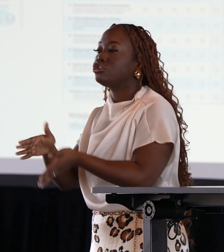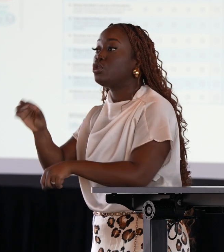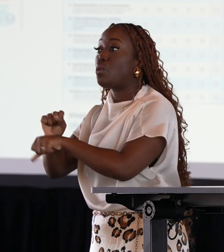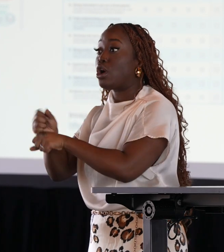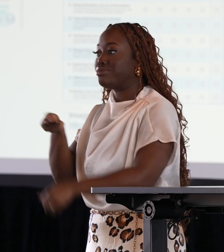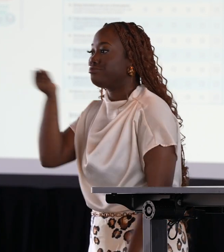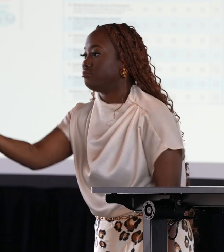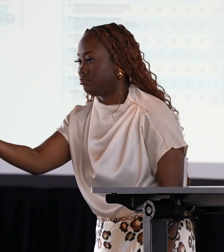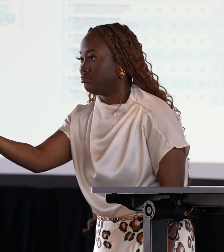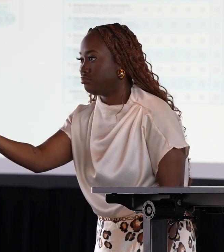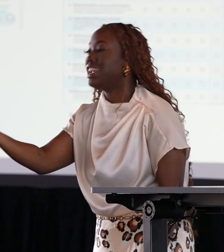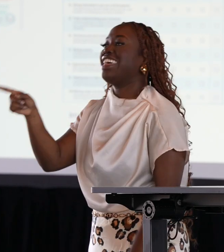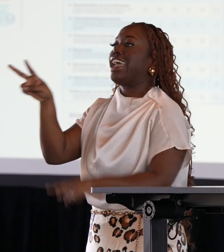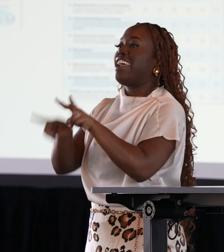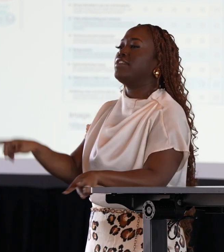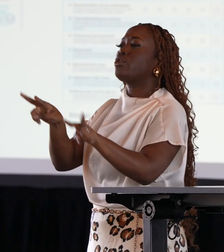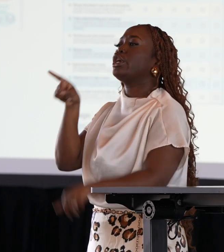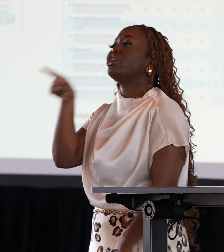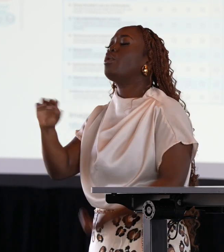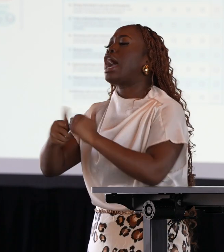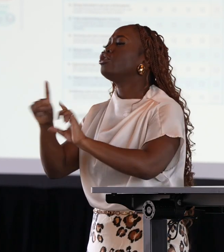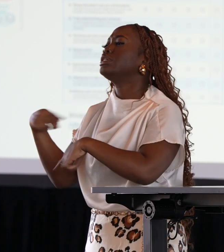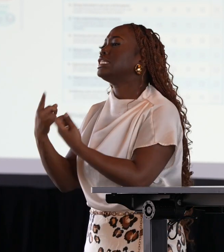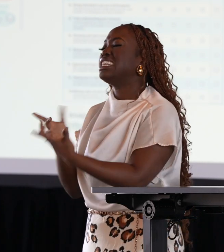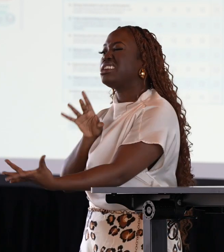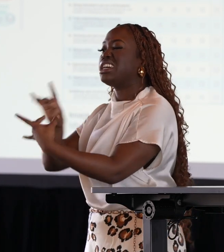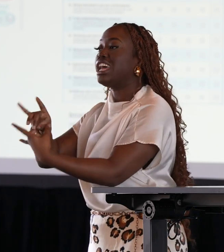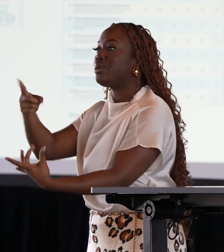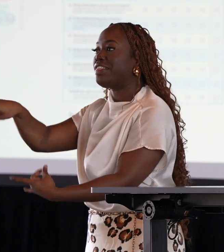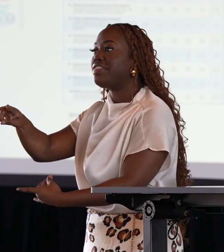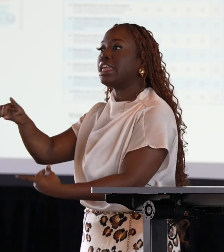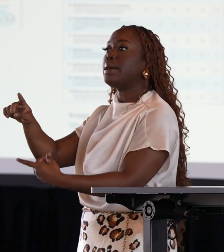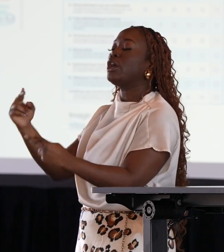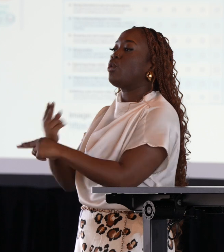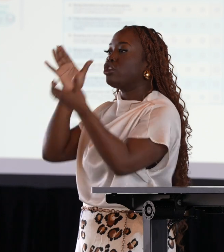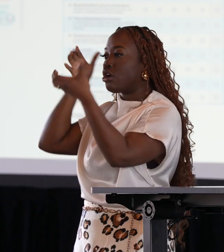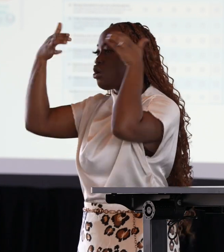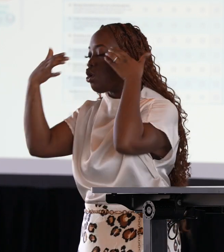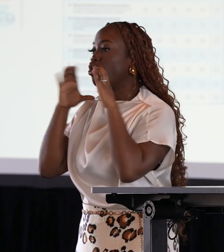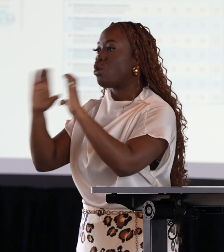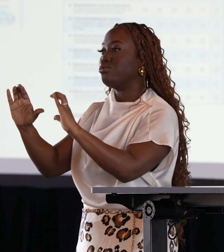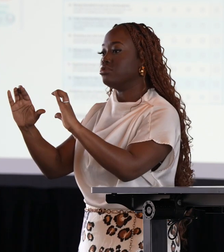with and they evaluate you and how you did in connecting with them and wearing your coaching hat. So for example, some of the